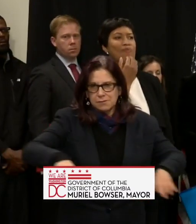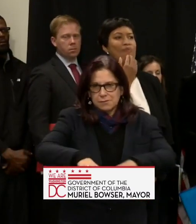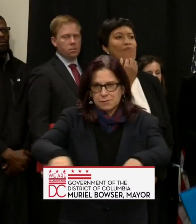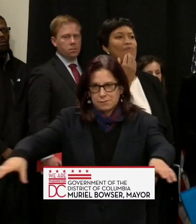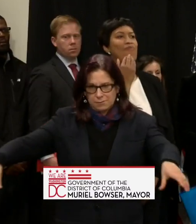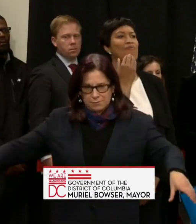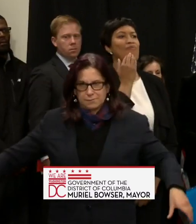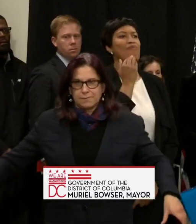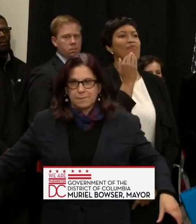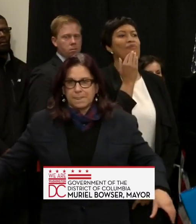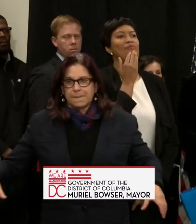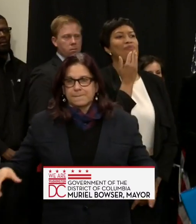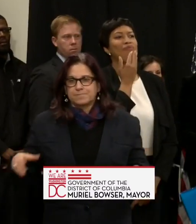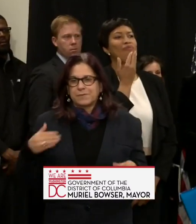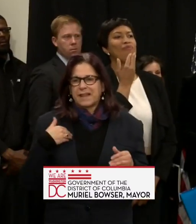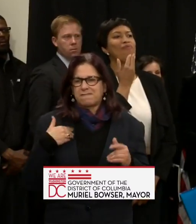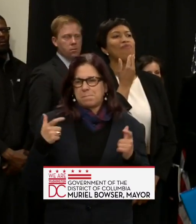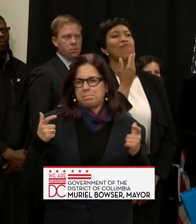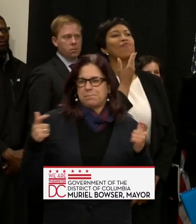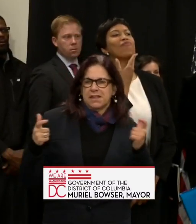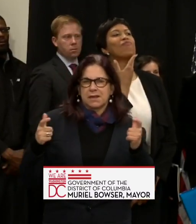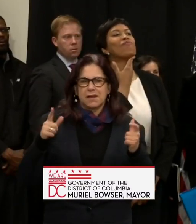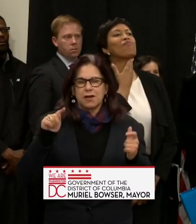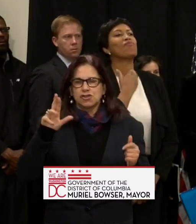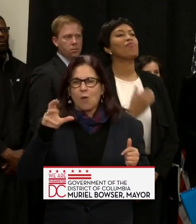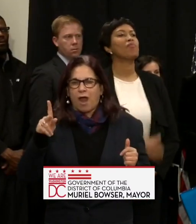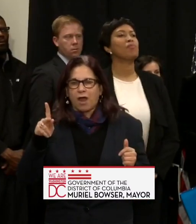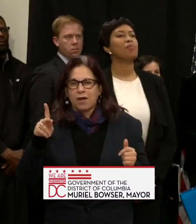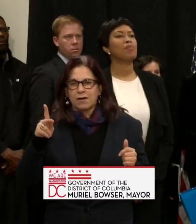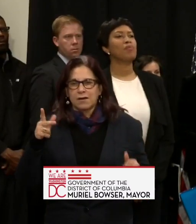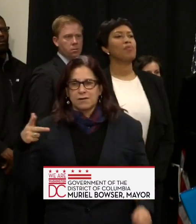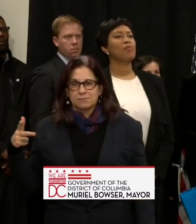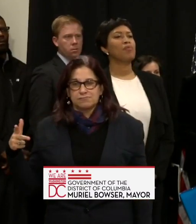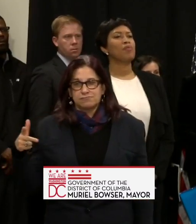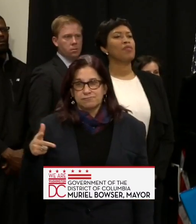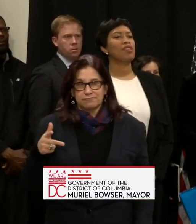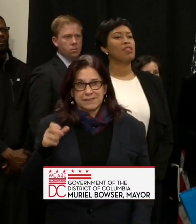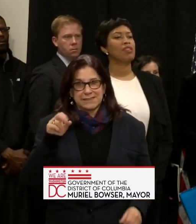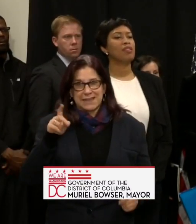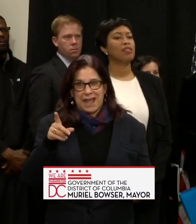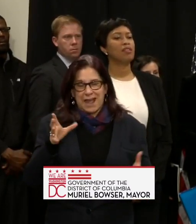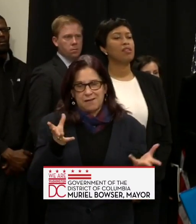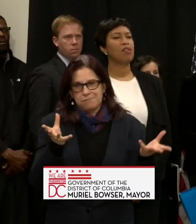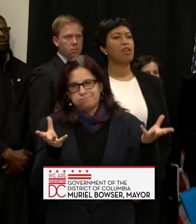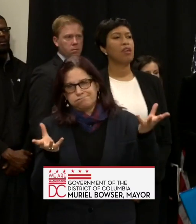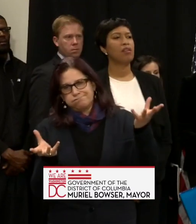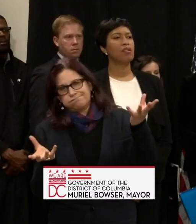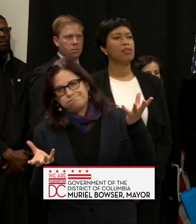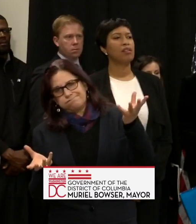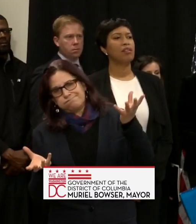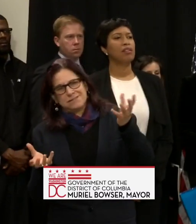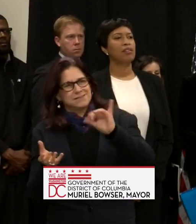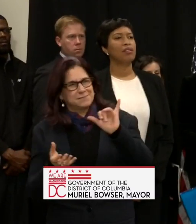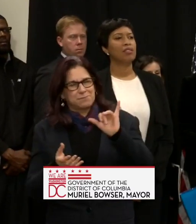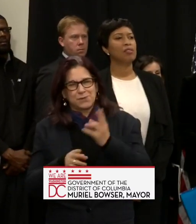LIKE WE'VE SEEN IN OTHER PARTS OF THE WORLD. TRUCKS FILLED WITH SAND LIKE THEY USE IN NEW YORK? WE DON'T TALK SPECIFICALLY ABOUT THE TACTICS WE ARE GOING